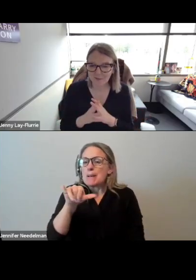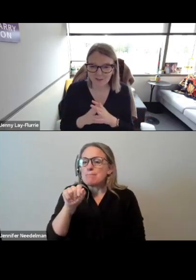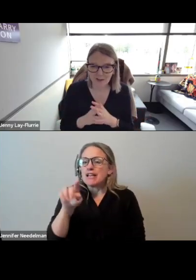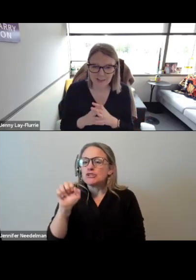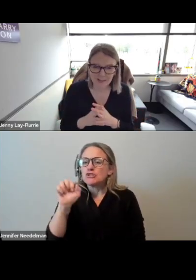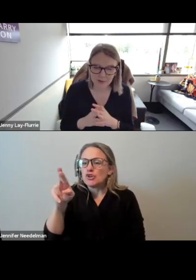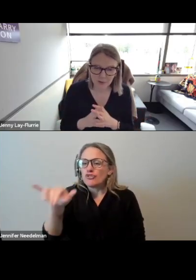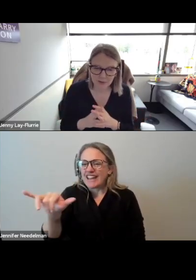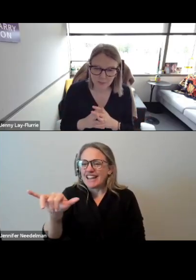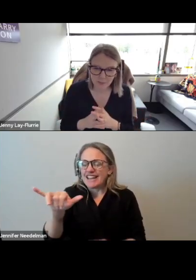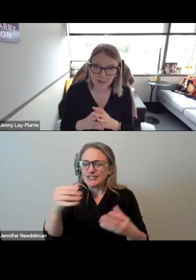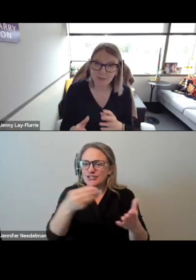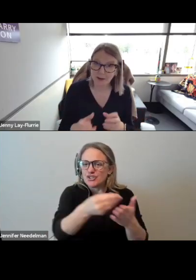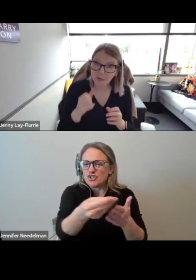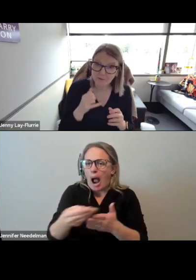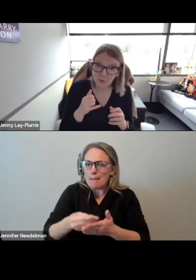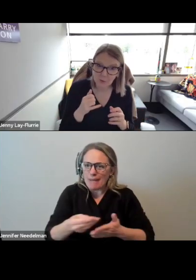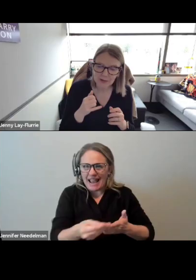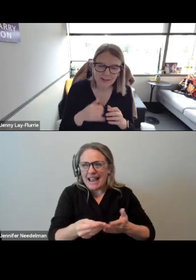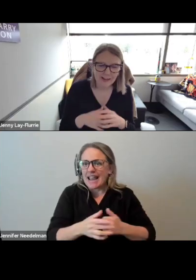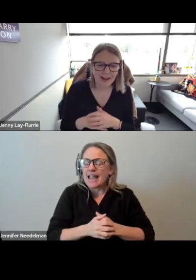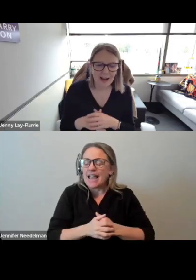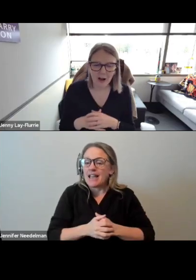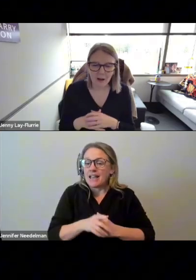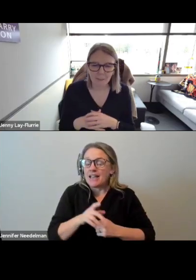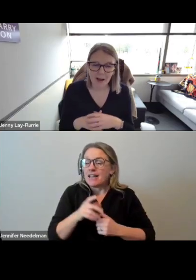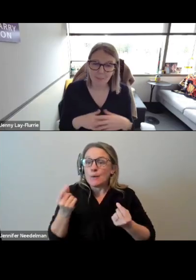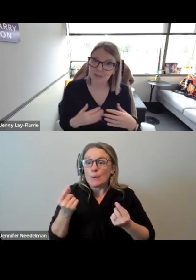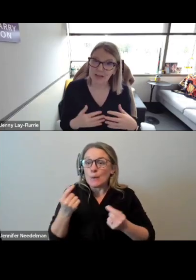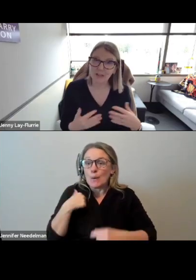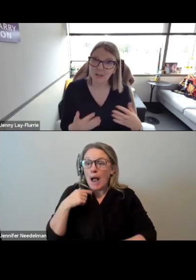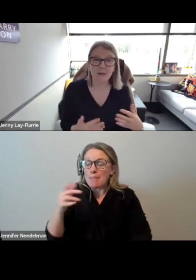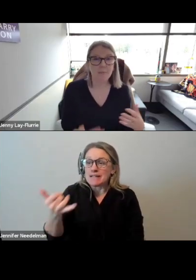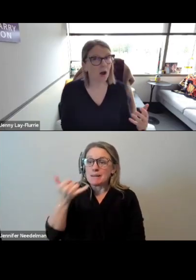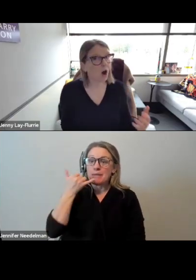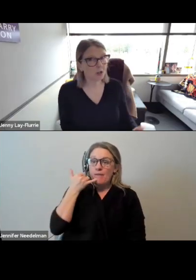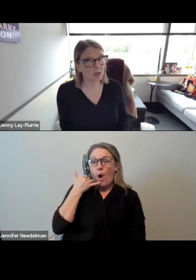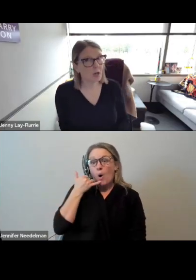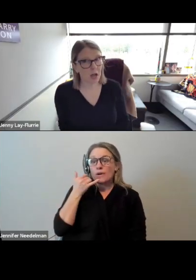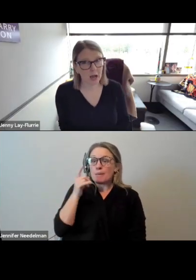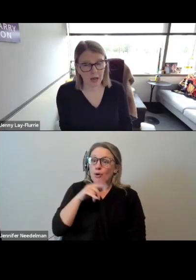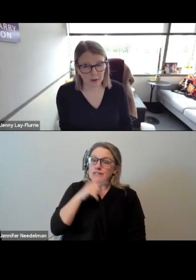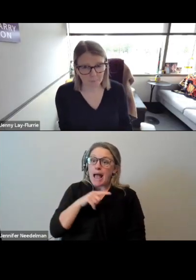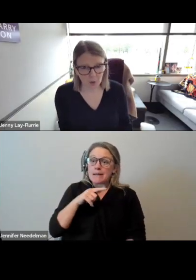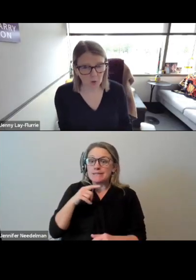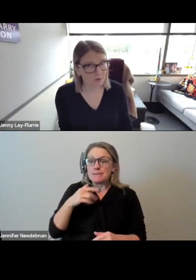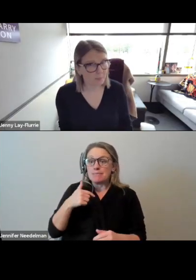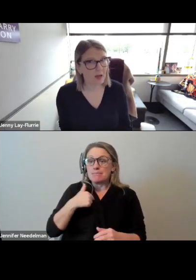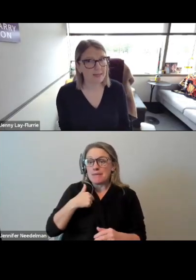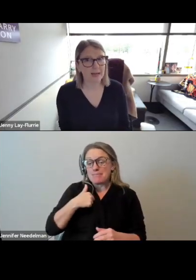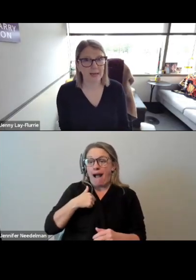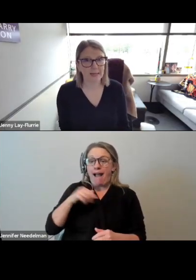The first thing I did was really pick up the phone and pretend to be my aunt who was blind